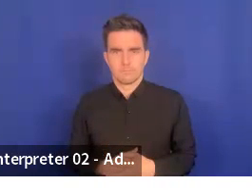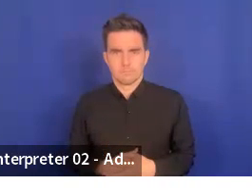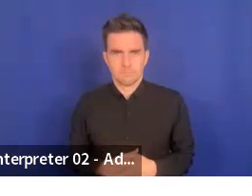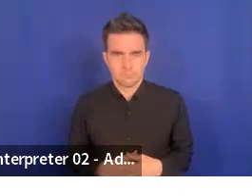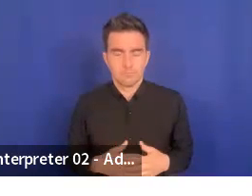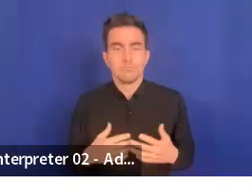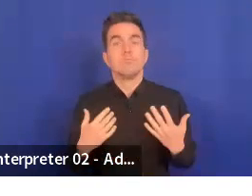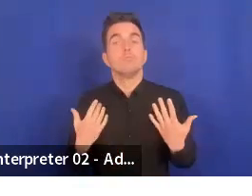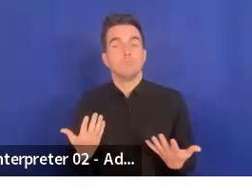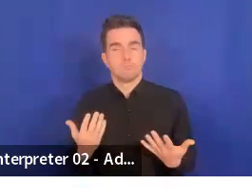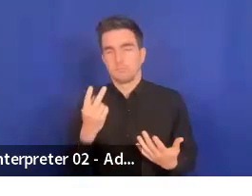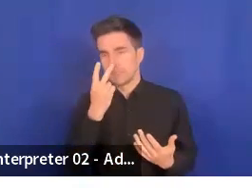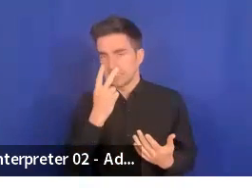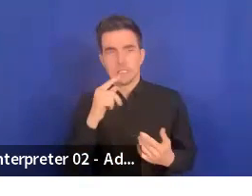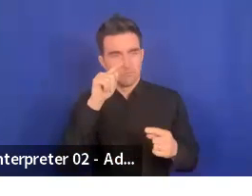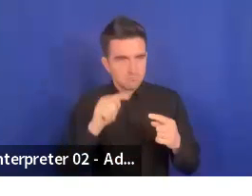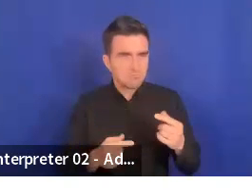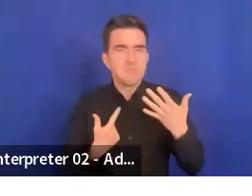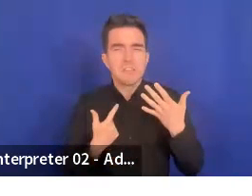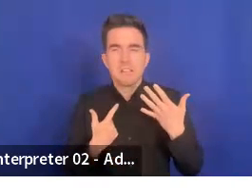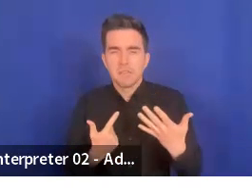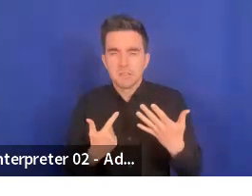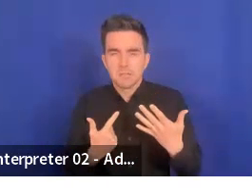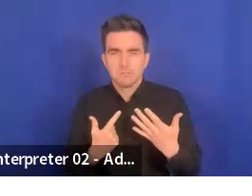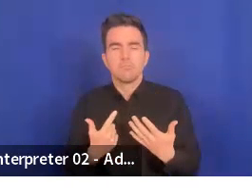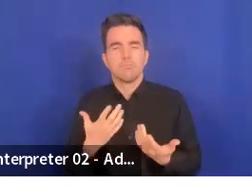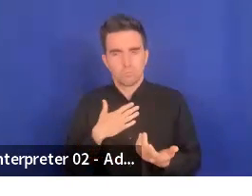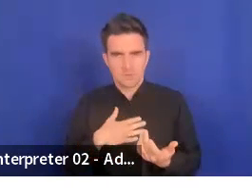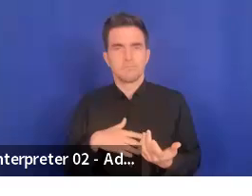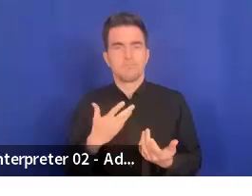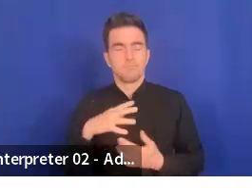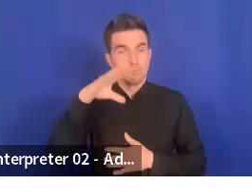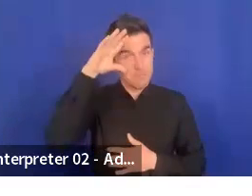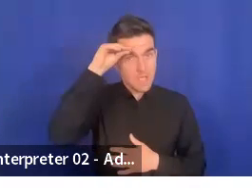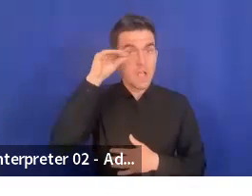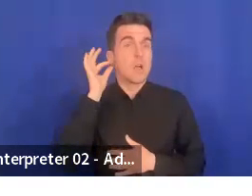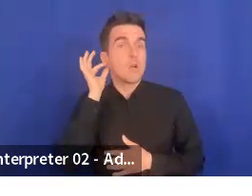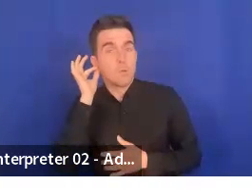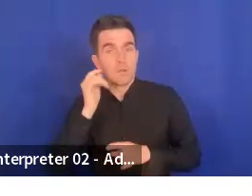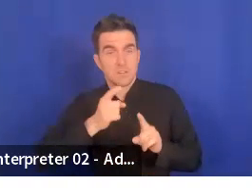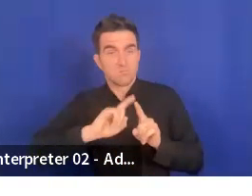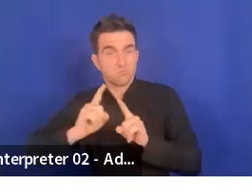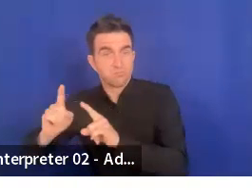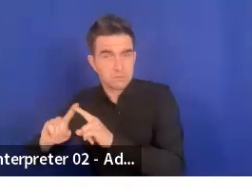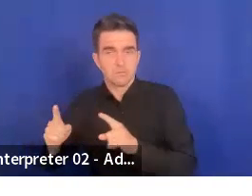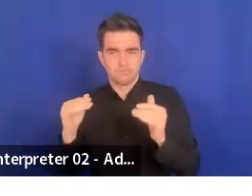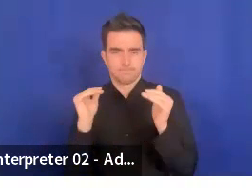about that in a little bit, but again, this is another obvious area that we cannot ignore